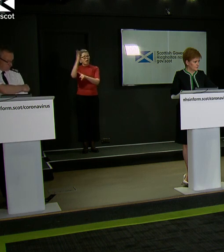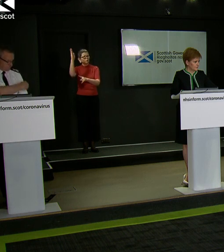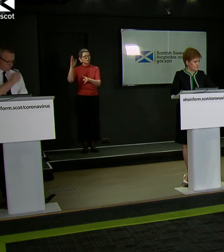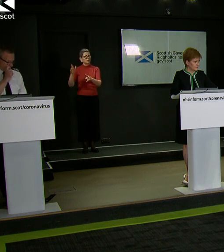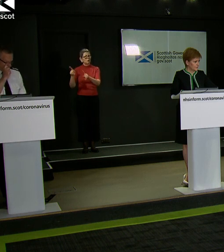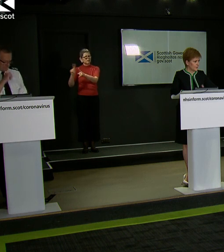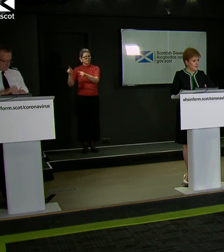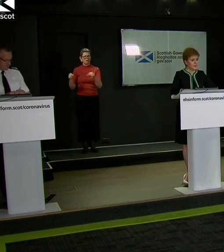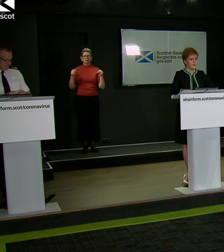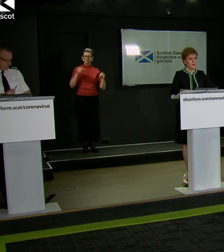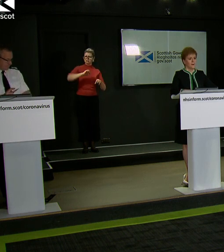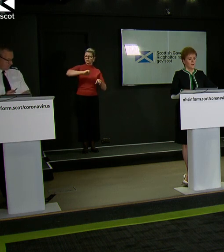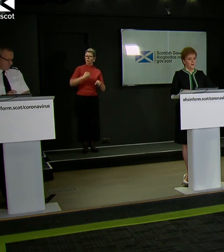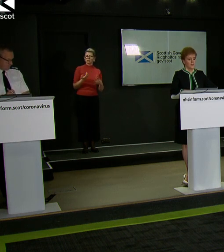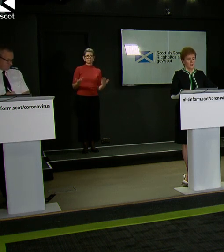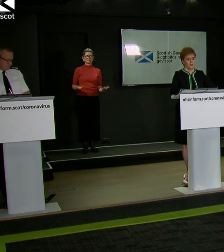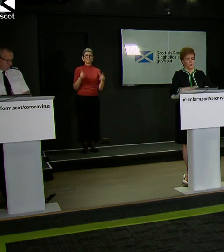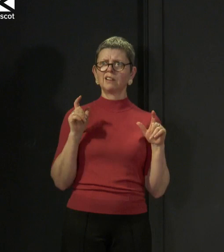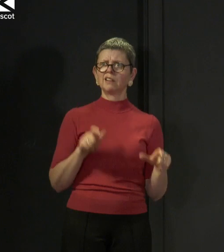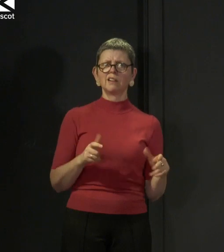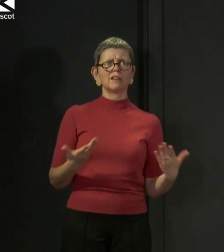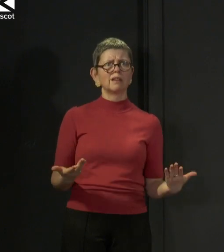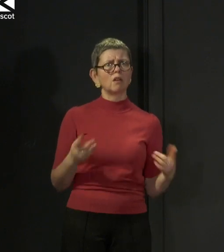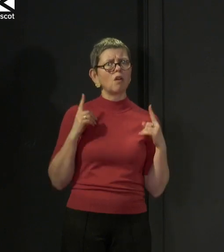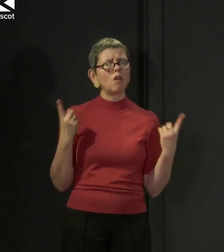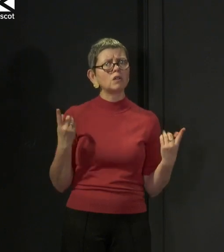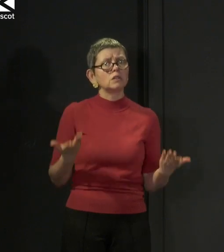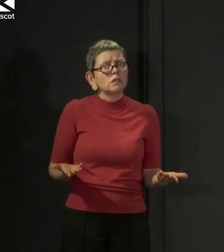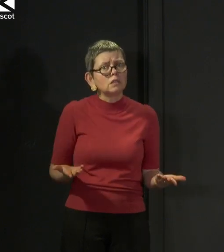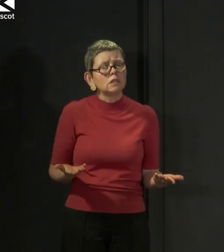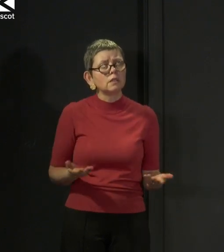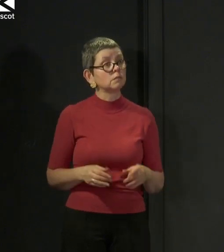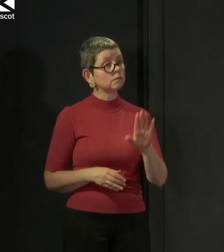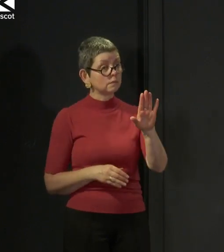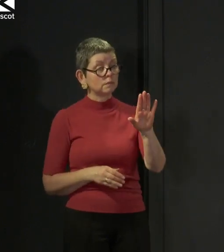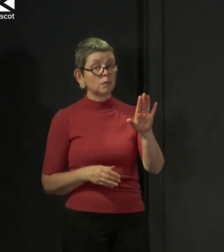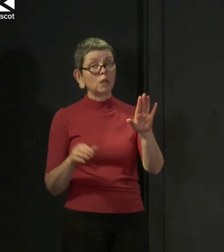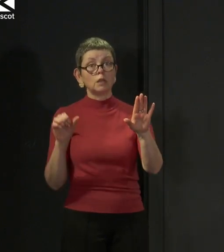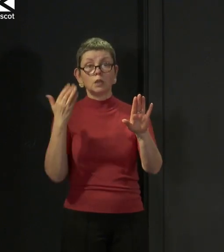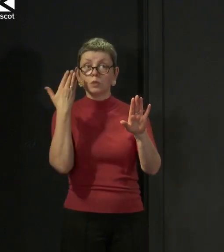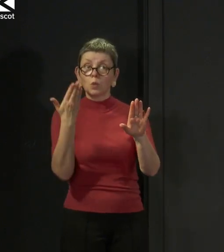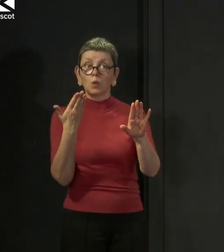only people on the British mainland who can't? Well firstly, you don't know that's the case with the greatest of respects Simon, because